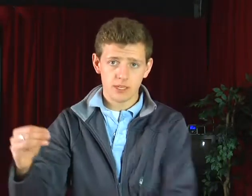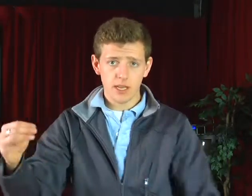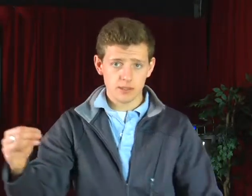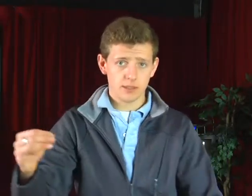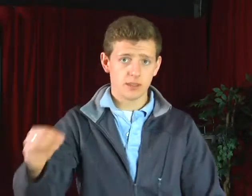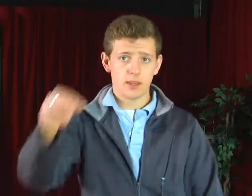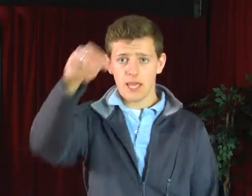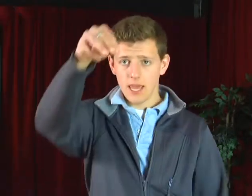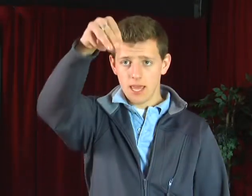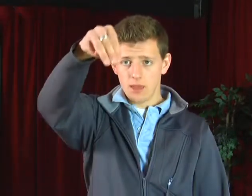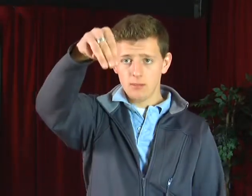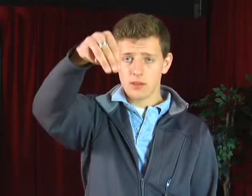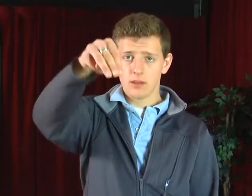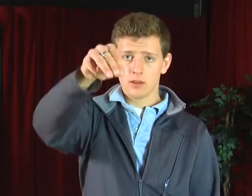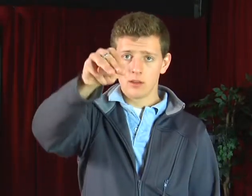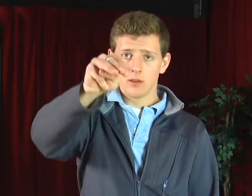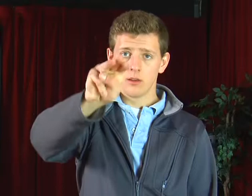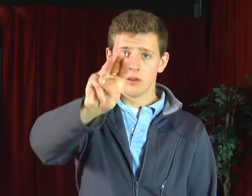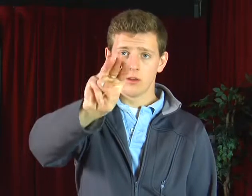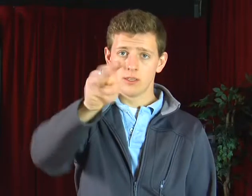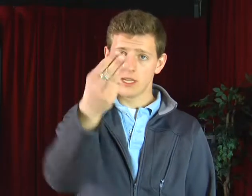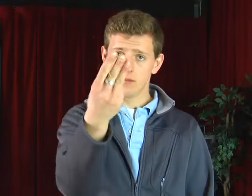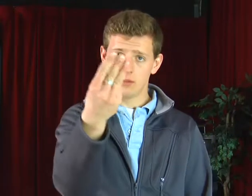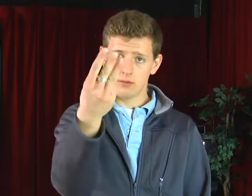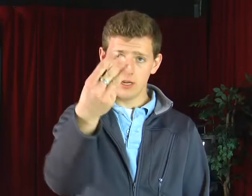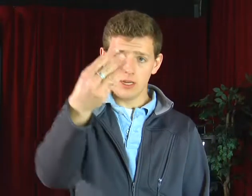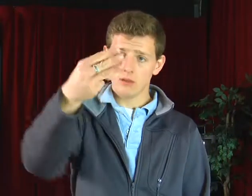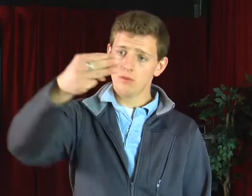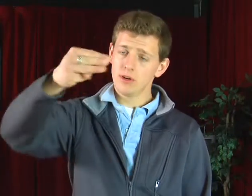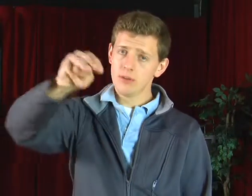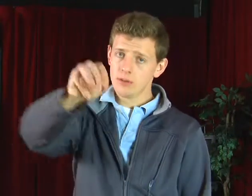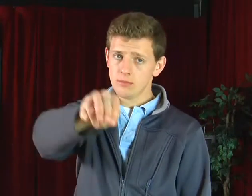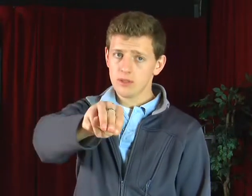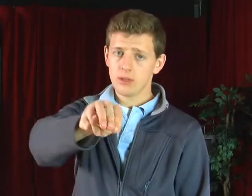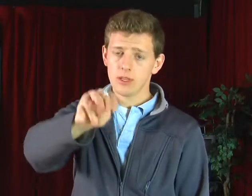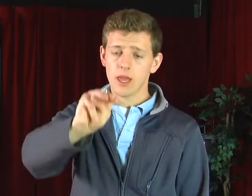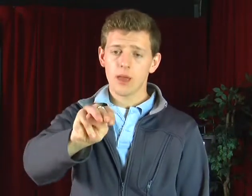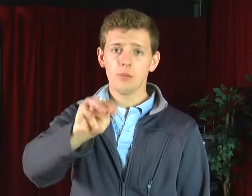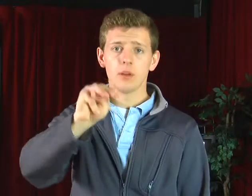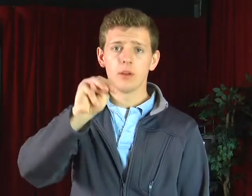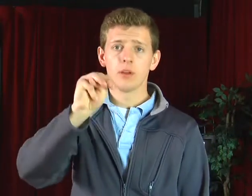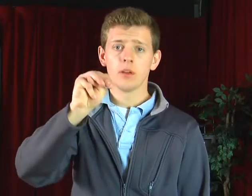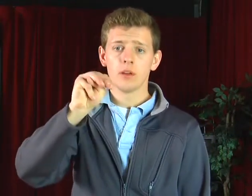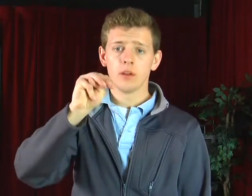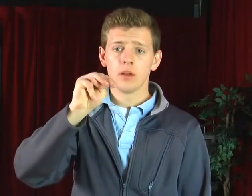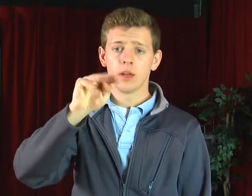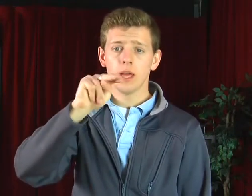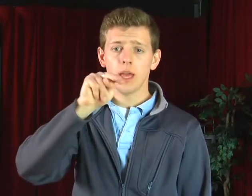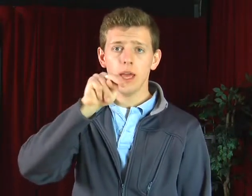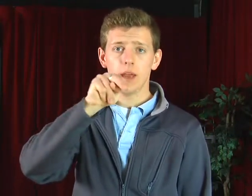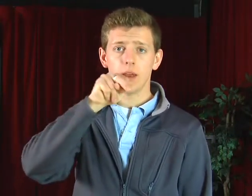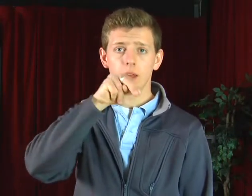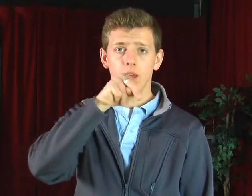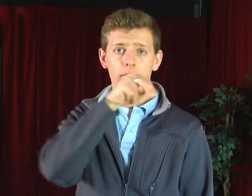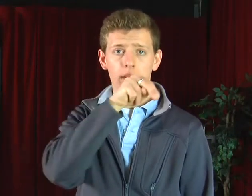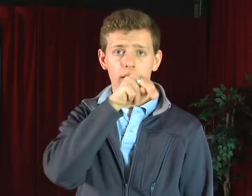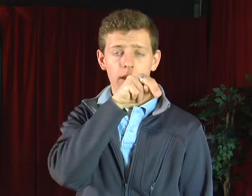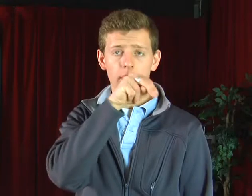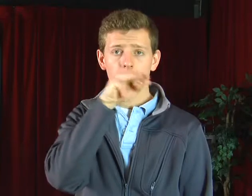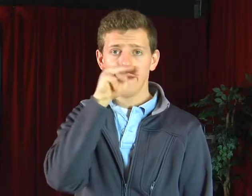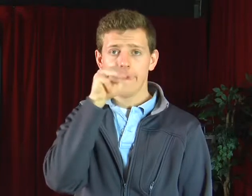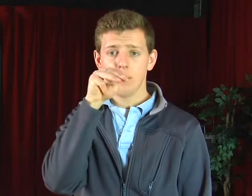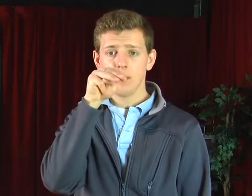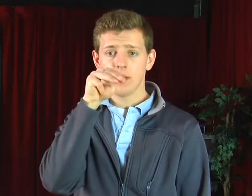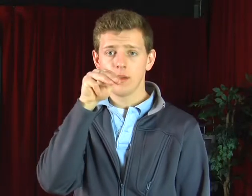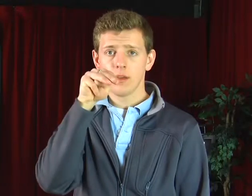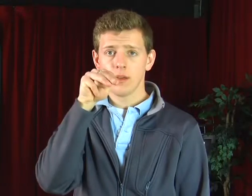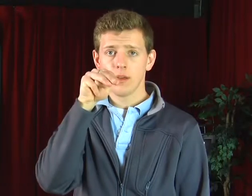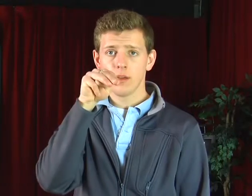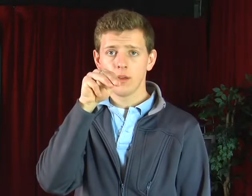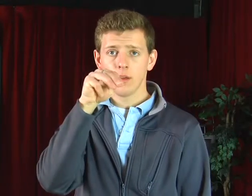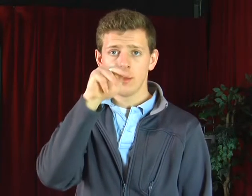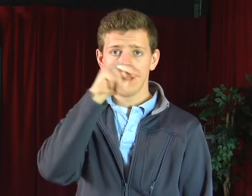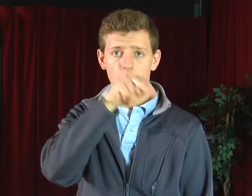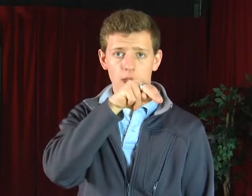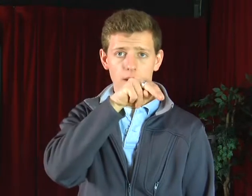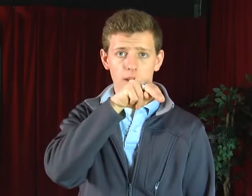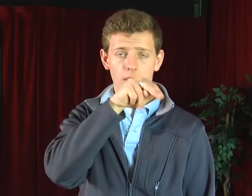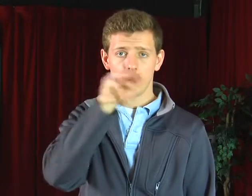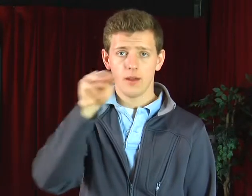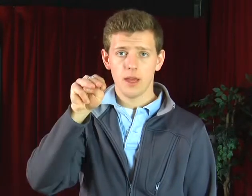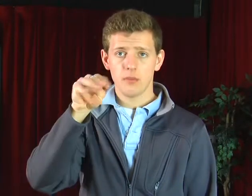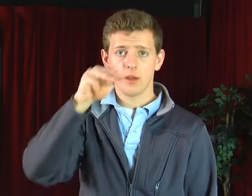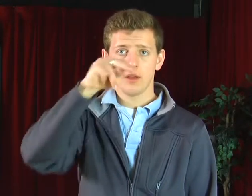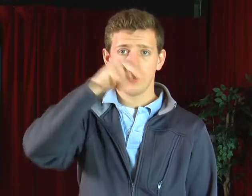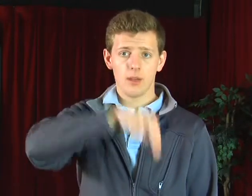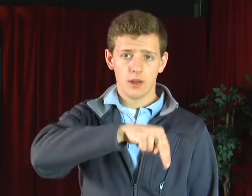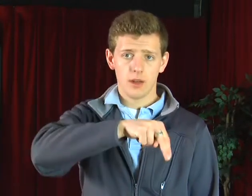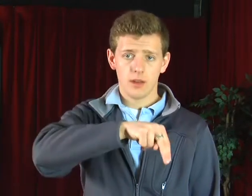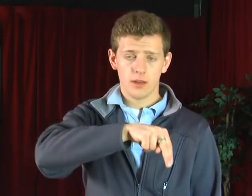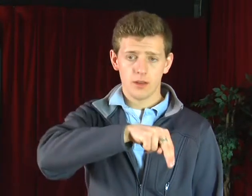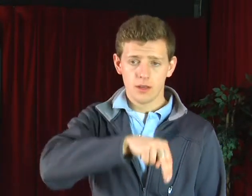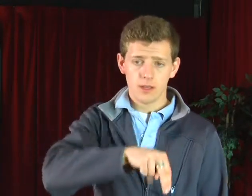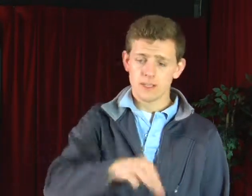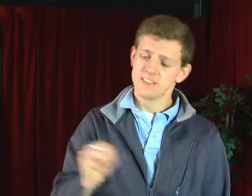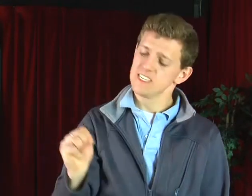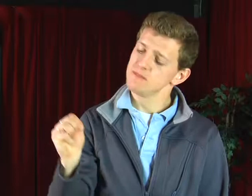and N's. M, just have the three over your thumb. M. N. M. N. M. N. Doesn't need to be